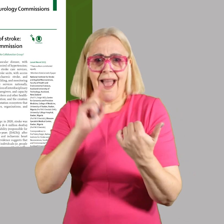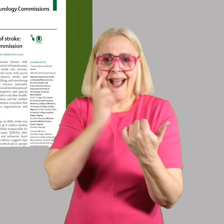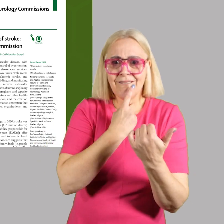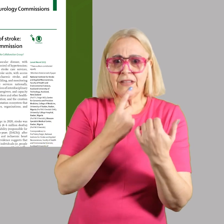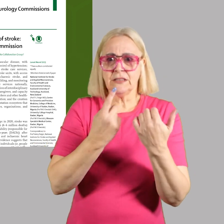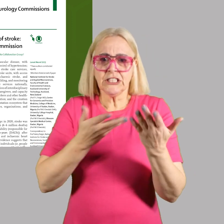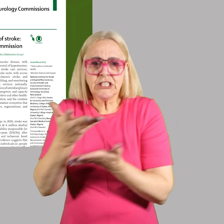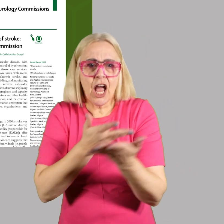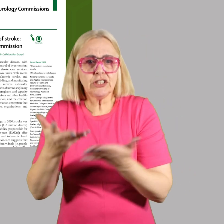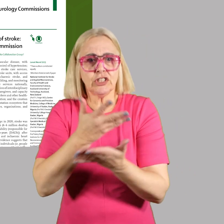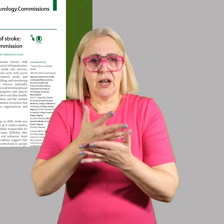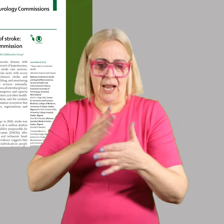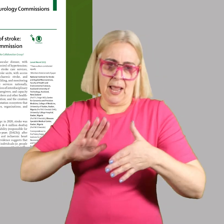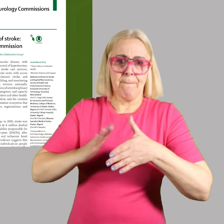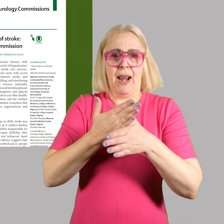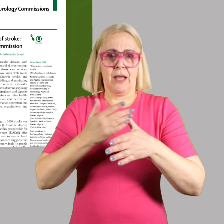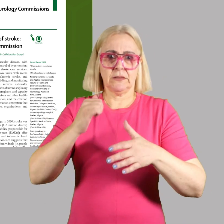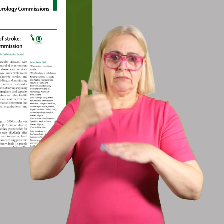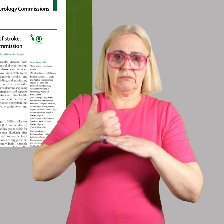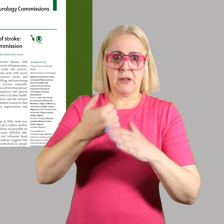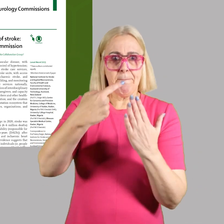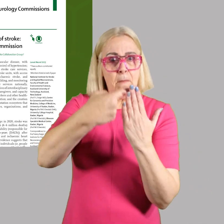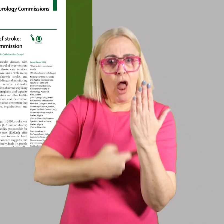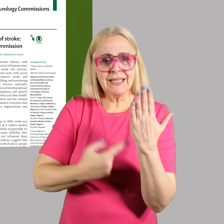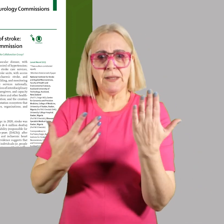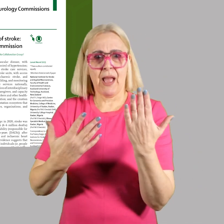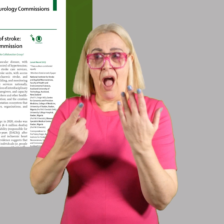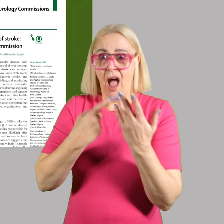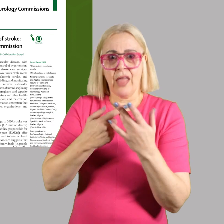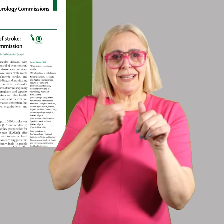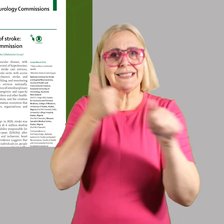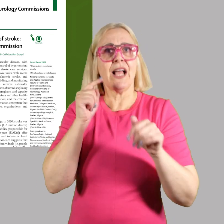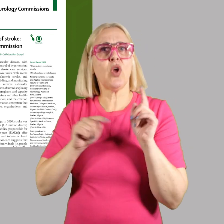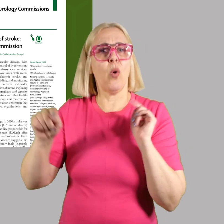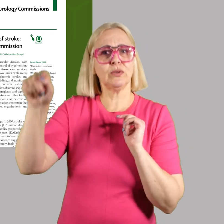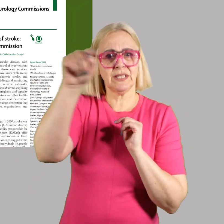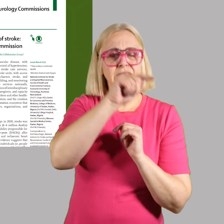the gaps and providing reasons and evidence to facilitate discussion for implementation